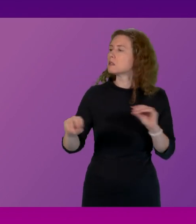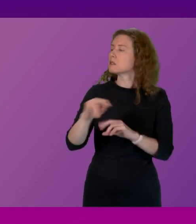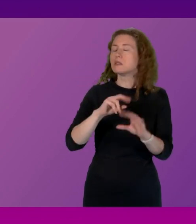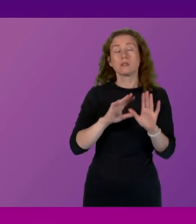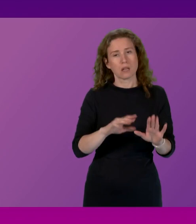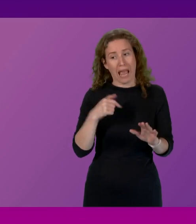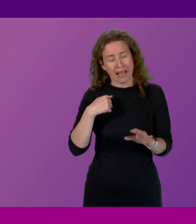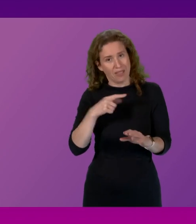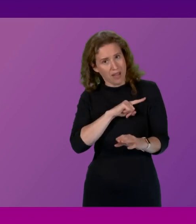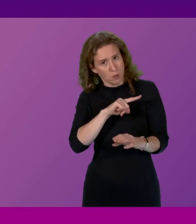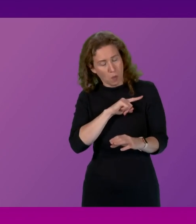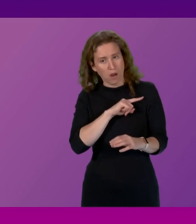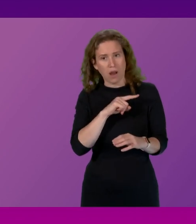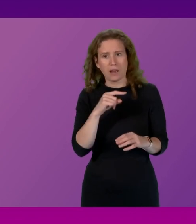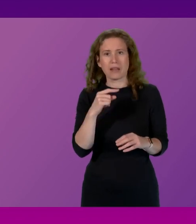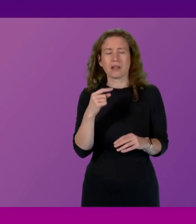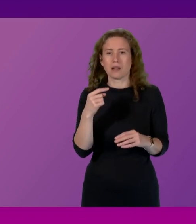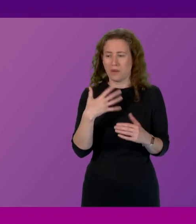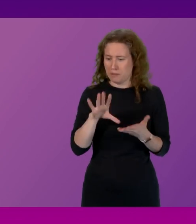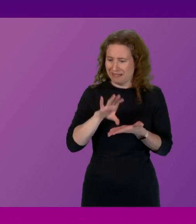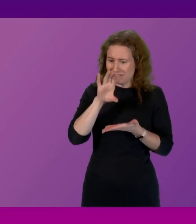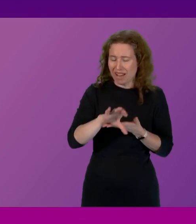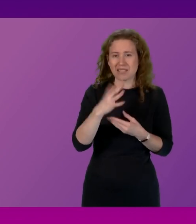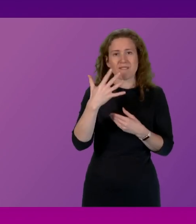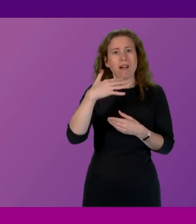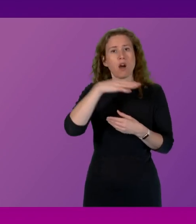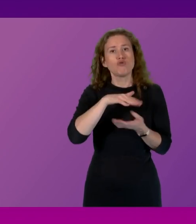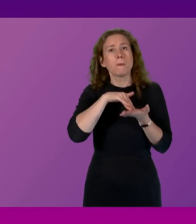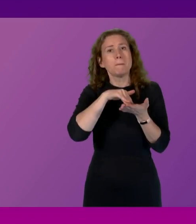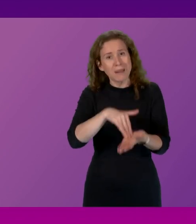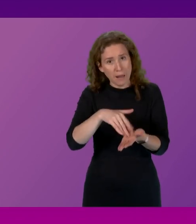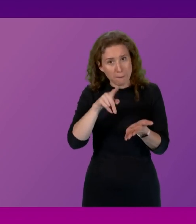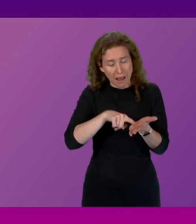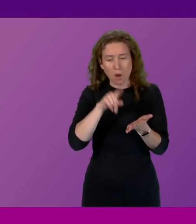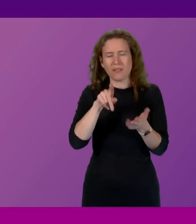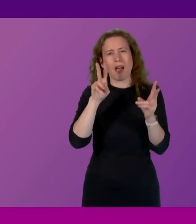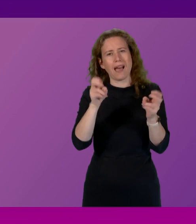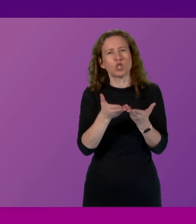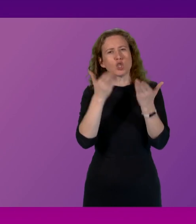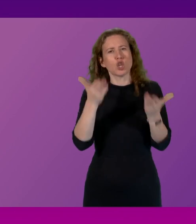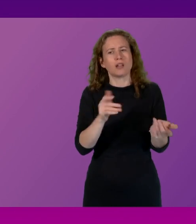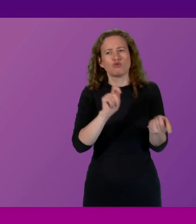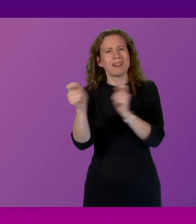That is why we have invested £500 million in the just transition fund.